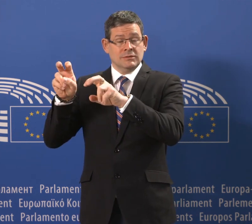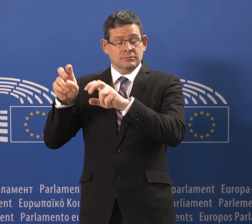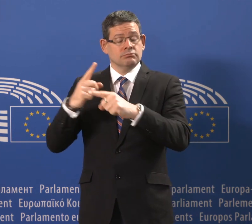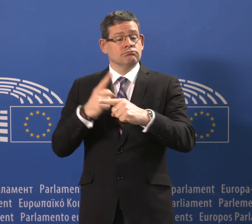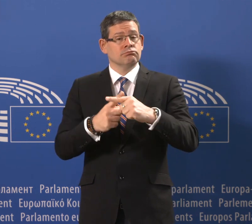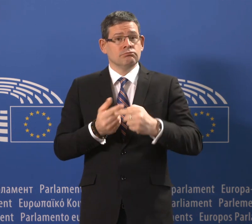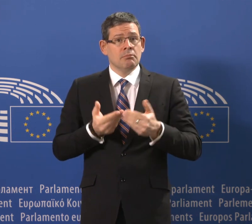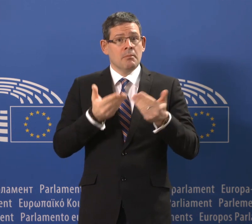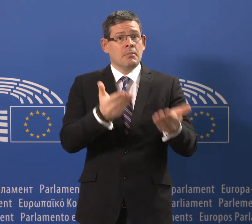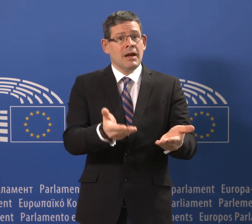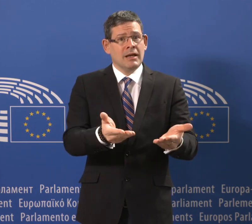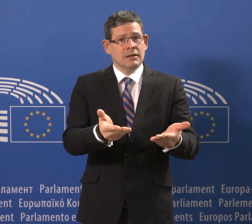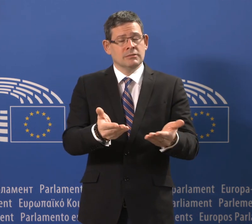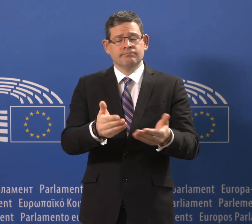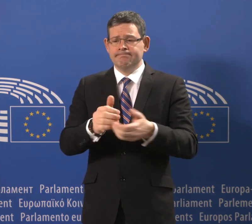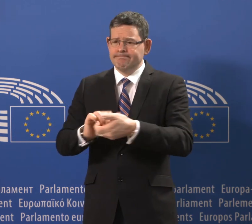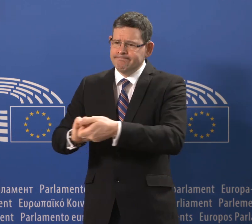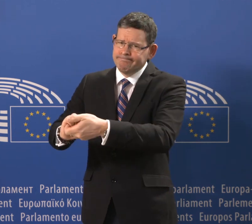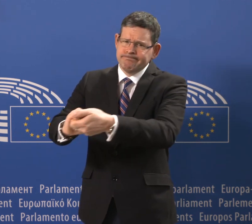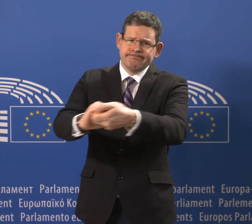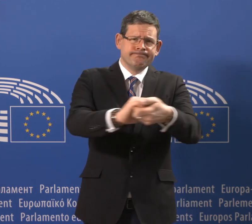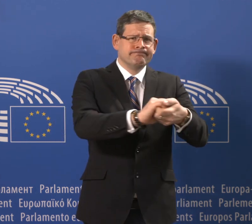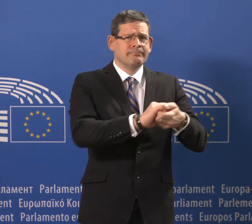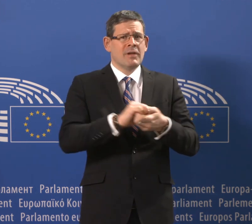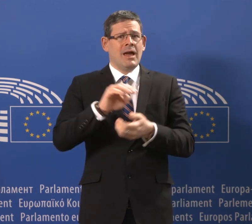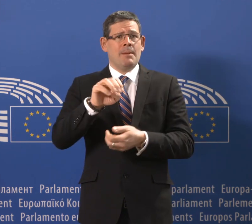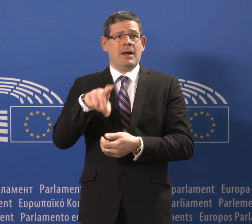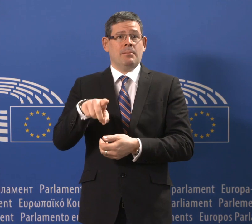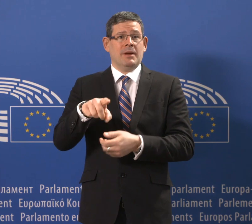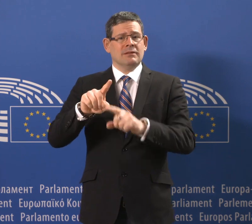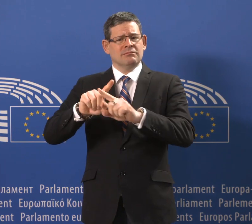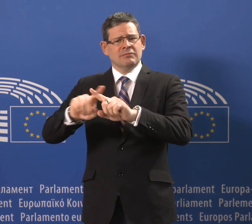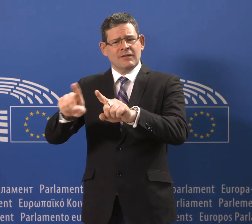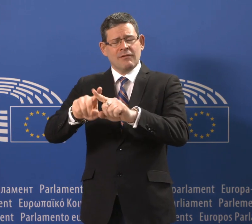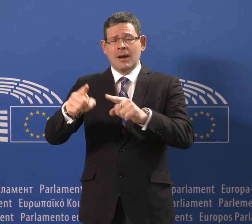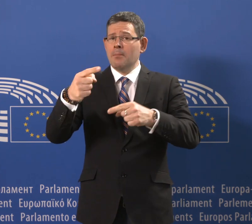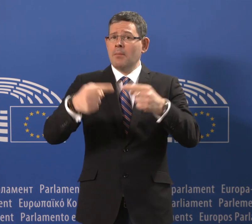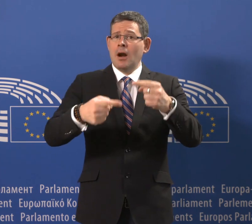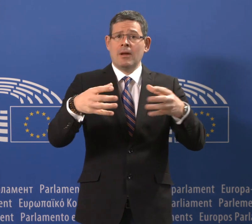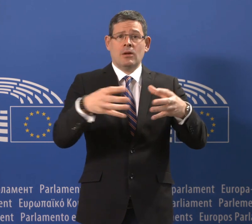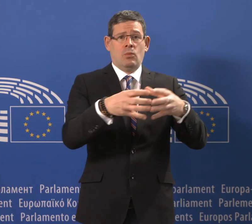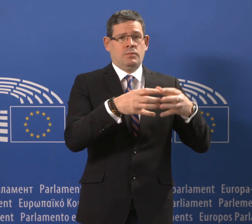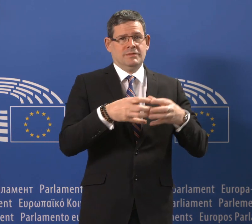and brings together MEPs from different parliamentary groups.